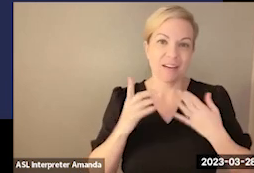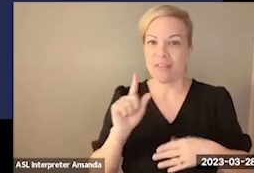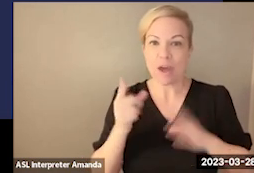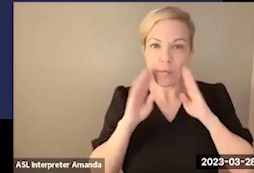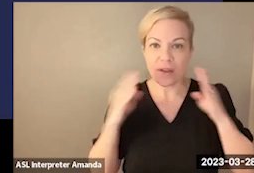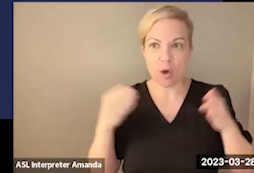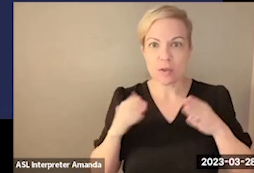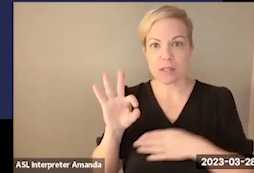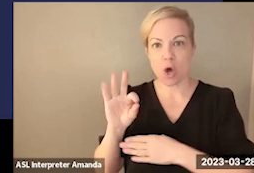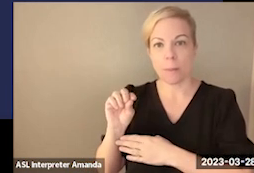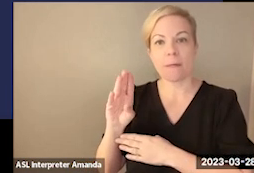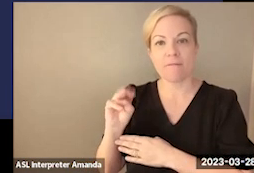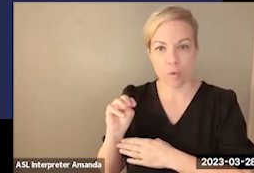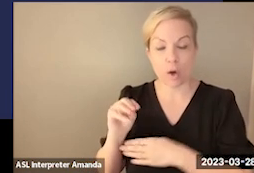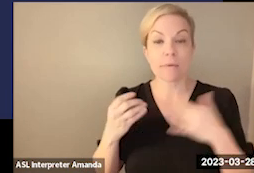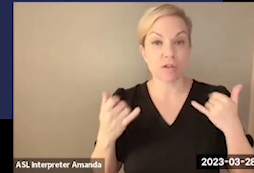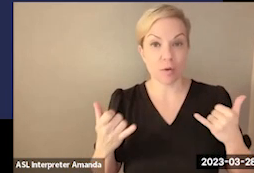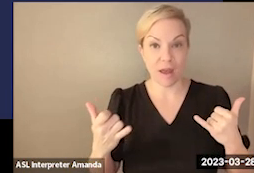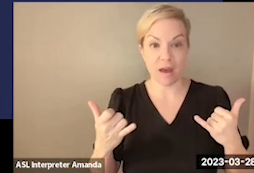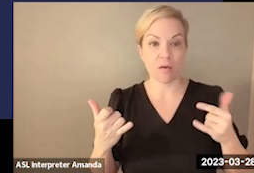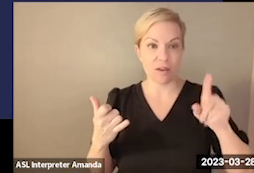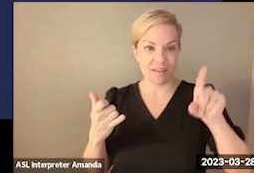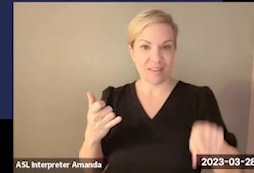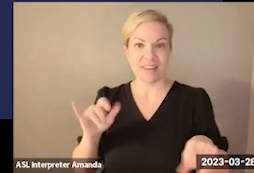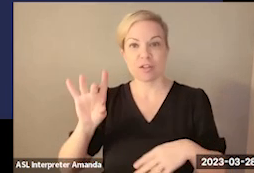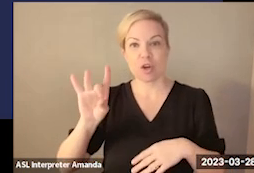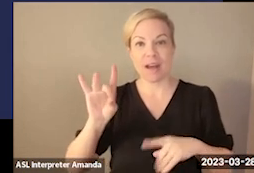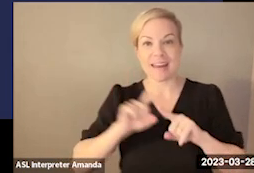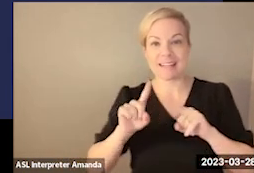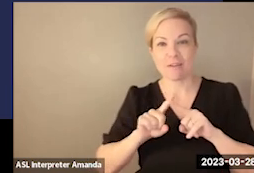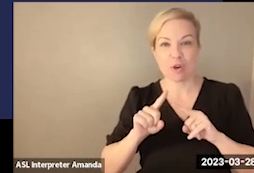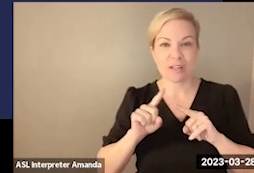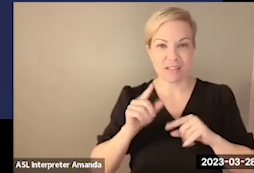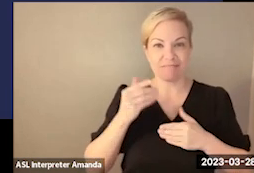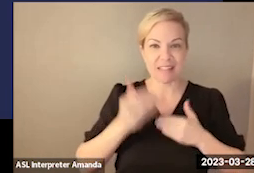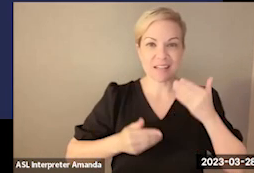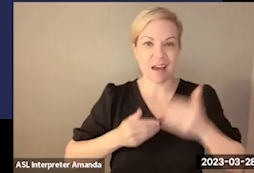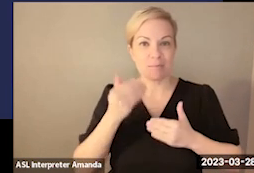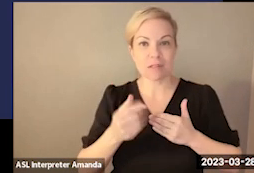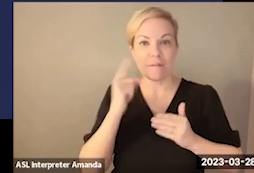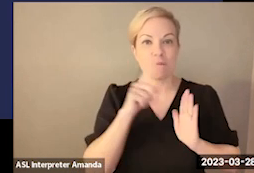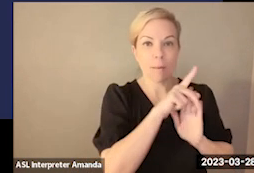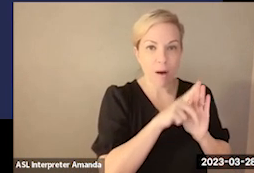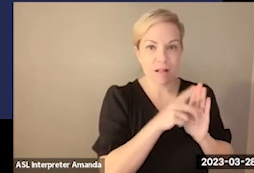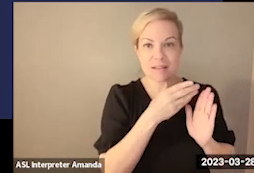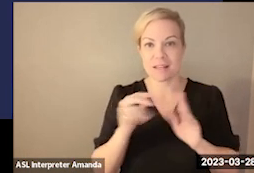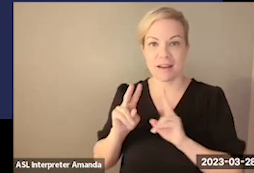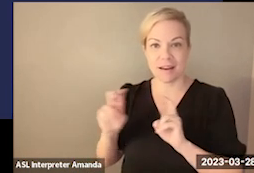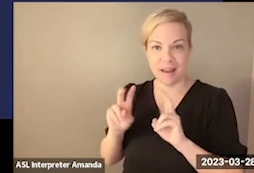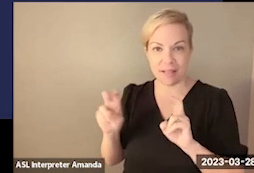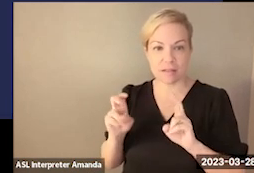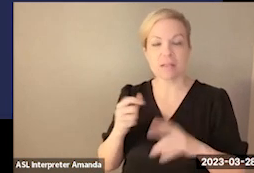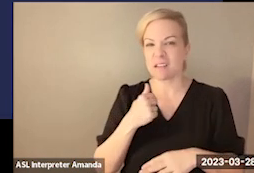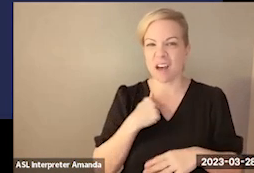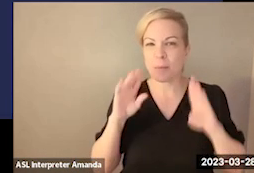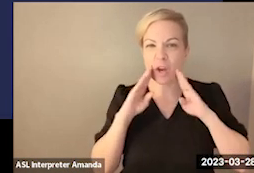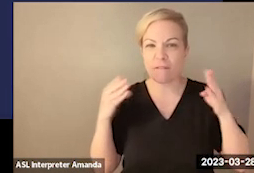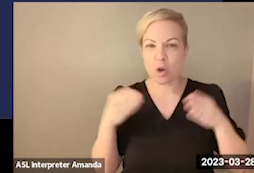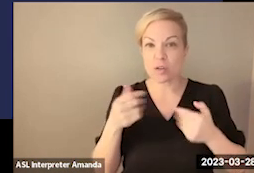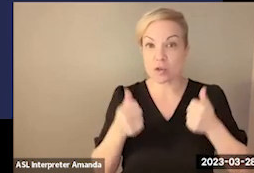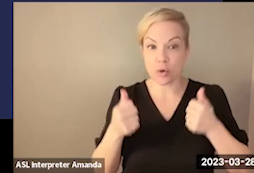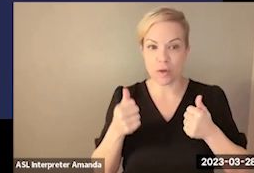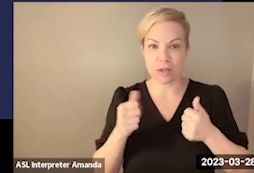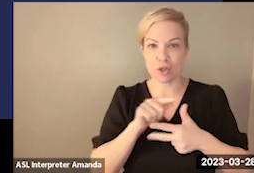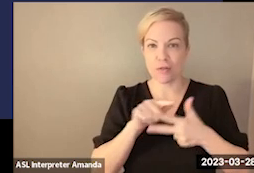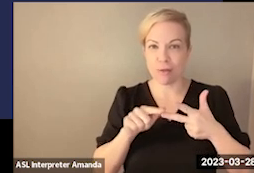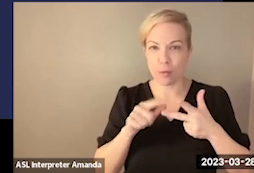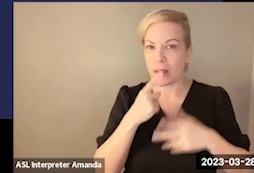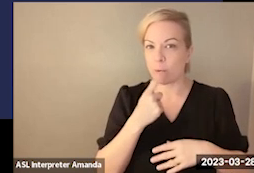Debbie Stine, Science & Technology Policy Academy: So i'm going to focus on. So these are like 8 steps and policy analysis. And then these are I'm going to focus on these ones in red, basically the the criteria.